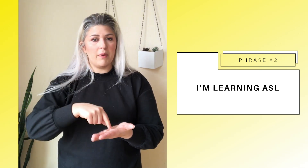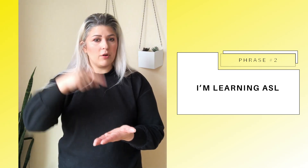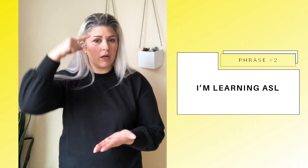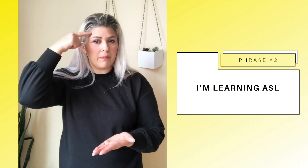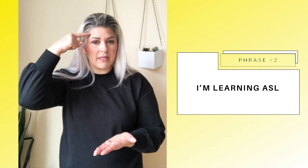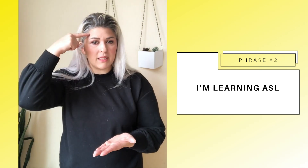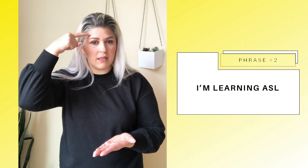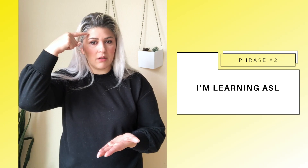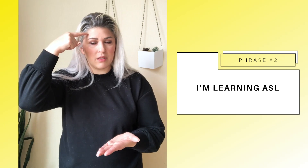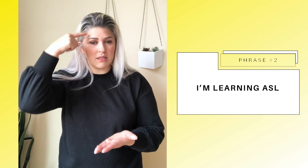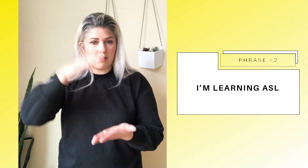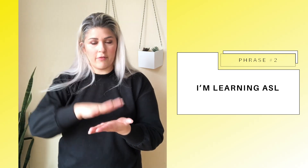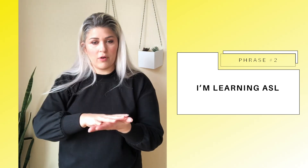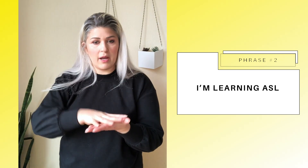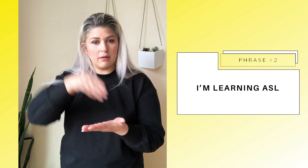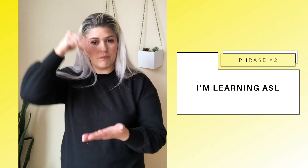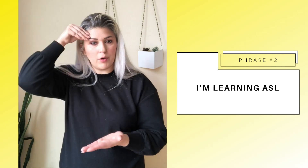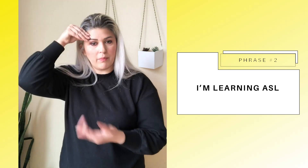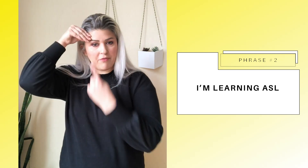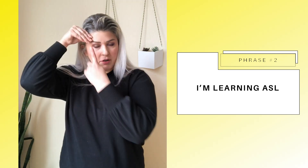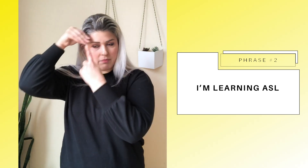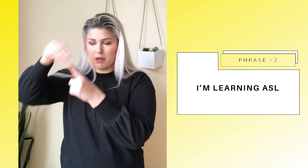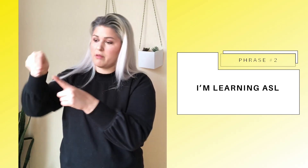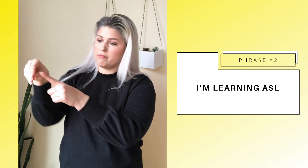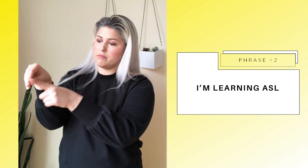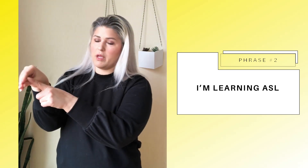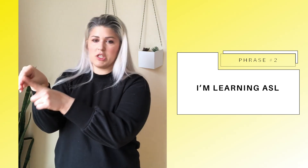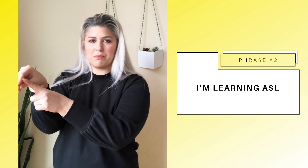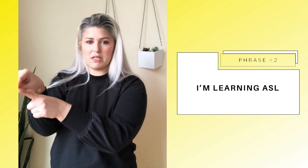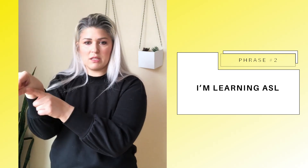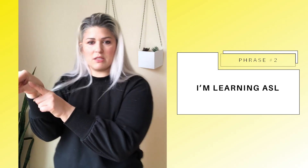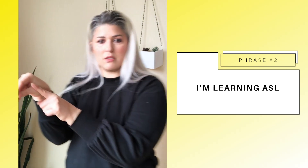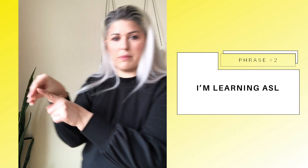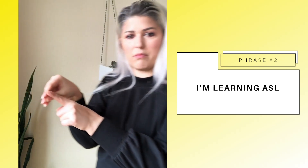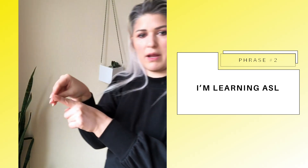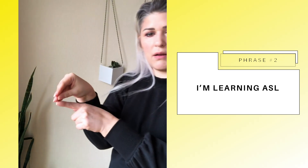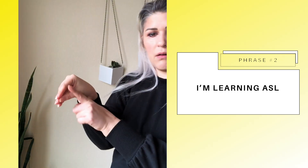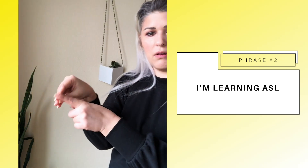but you're going to place it here at the side of your forehead. Boom, my finger, my, I just placed this little bit right here,